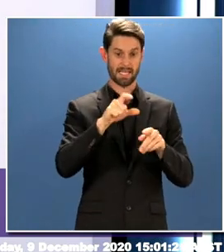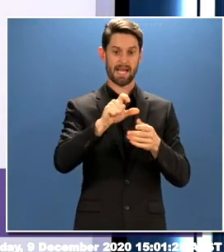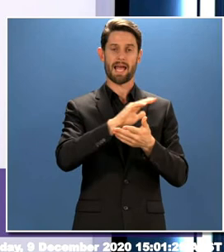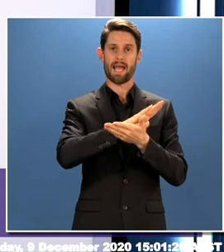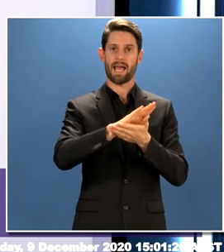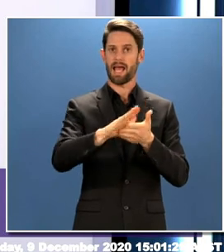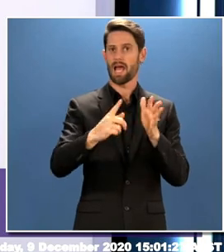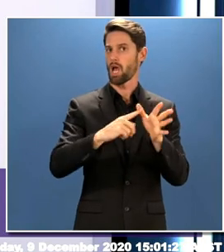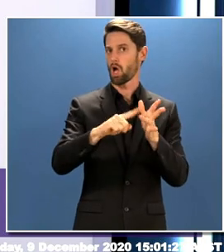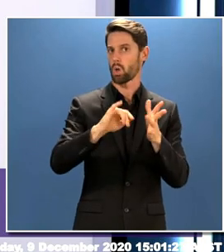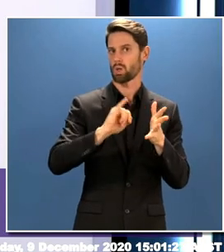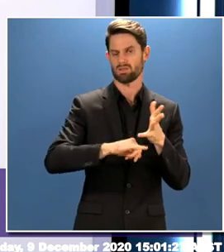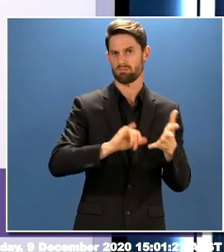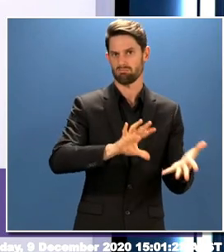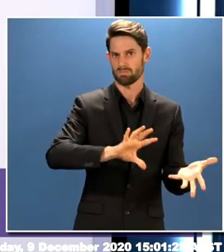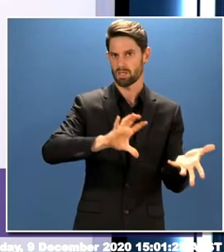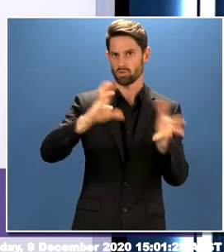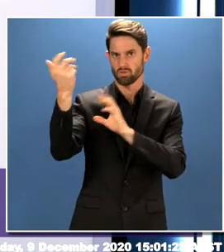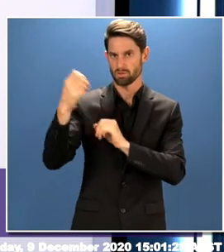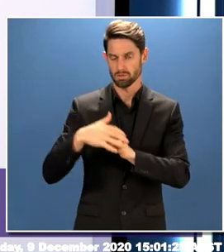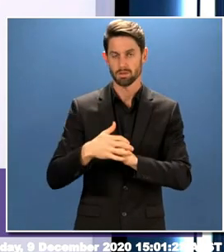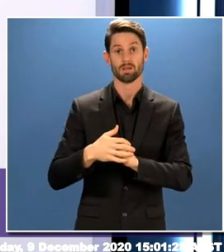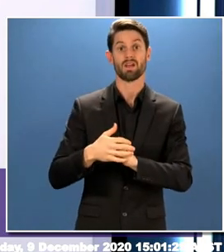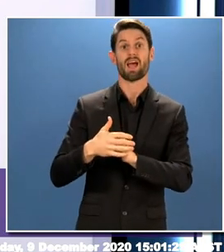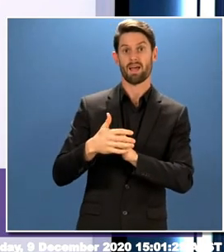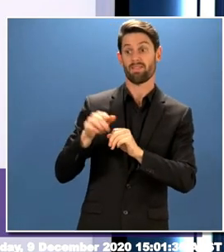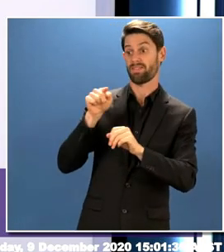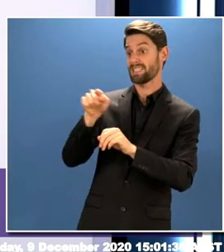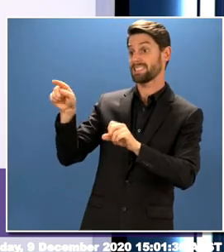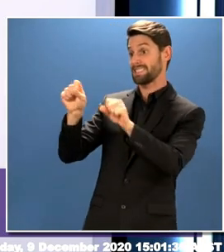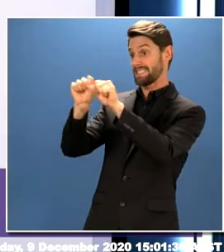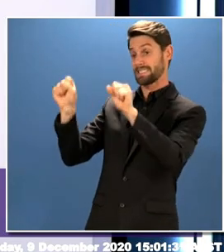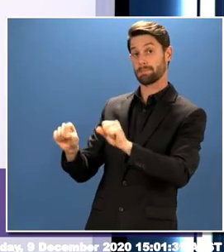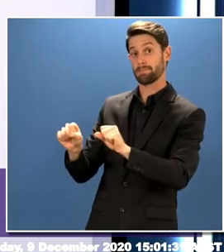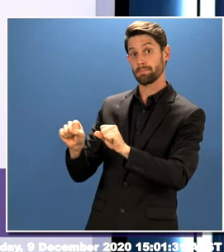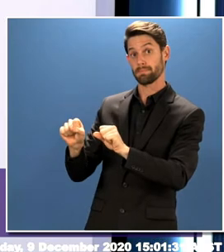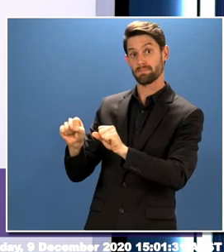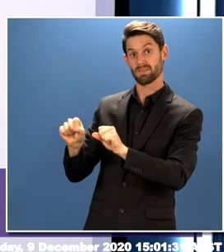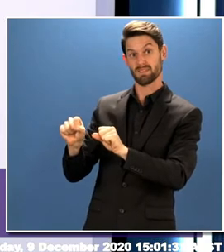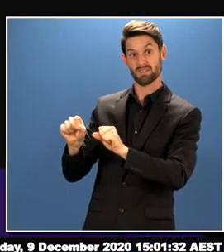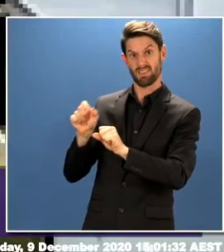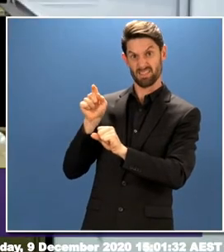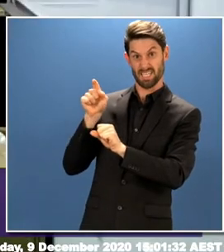And that the systems are based on conditions that lead to exploitation,